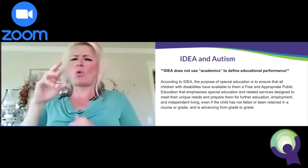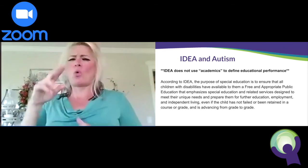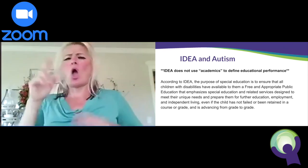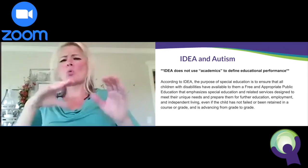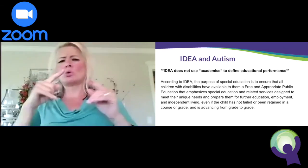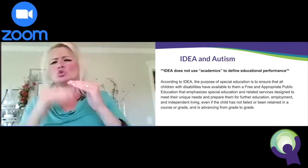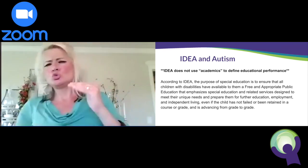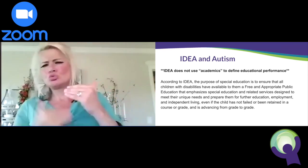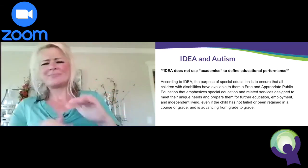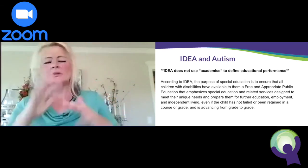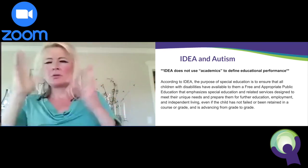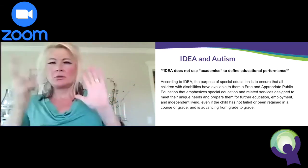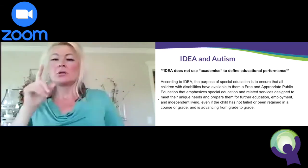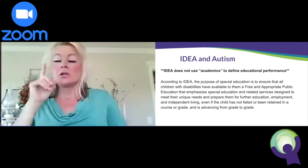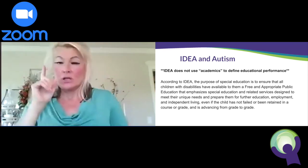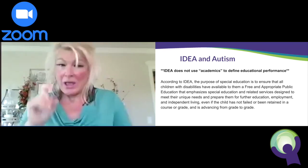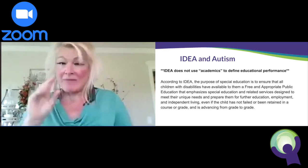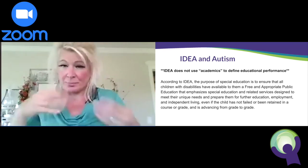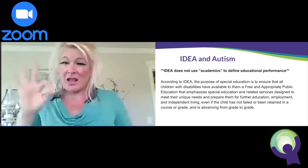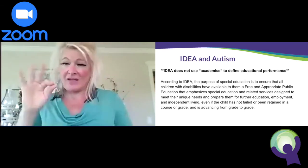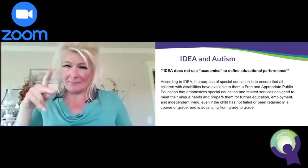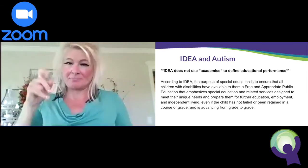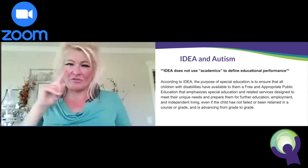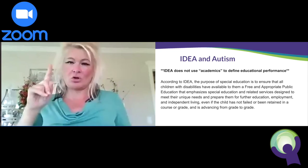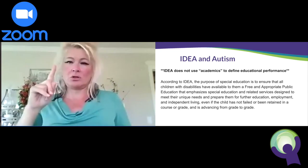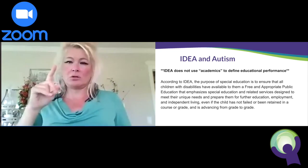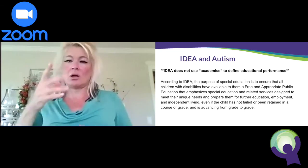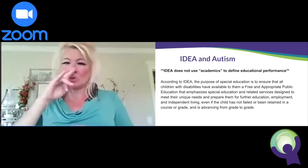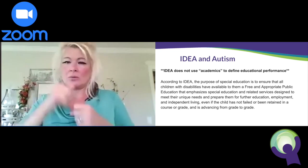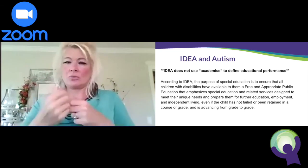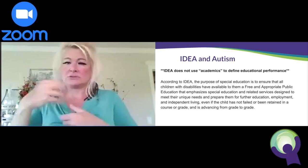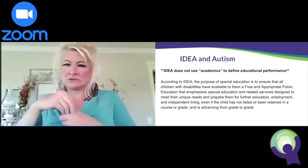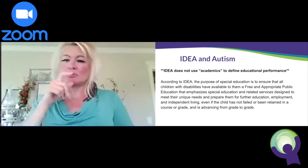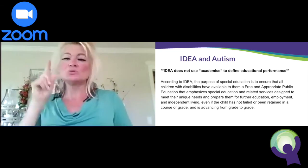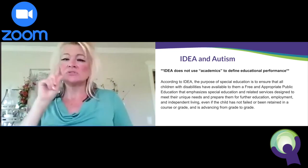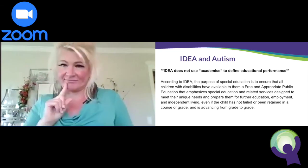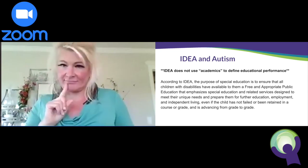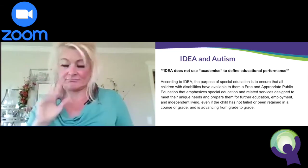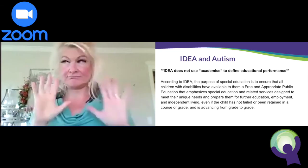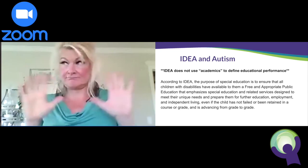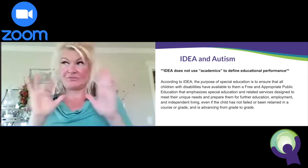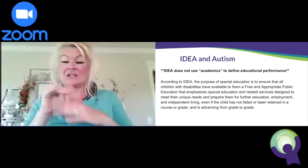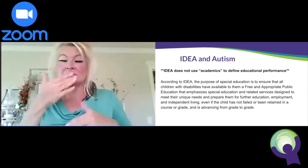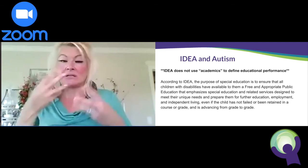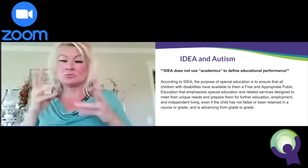or that's very restrictive or that's not restrictive enough. But for FAPE